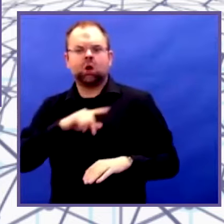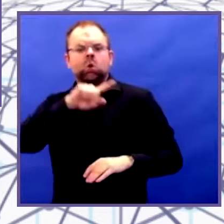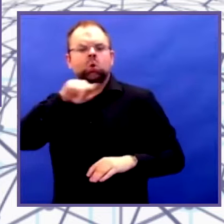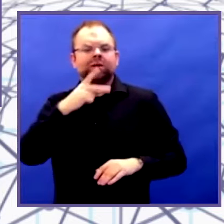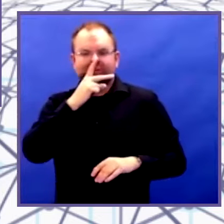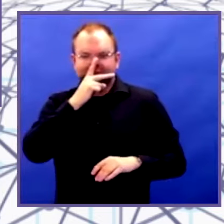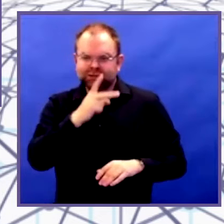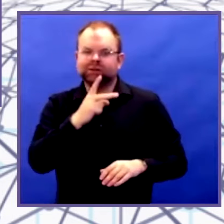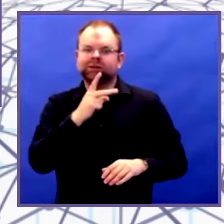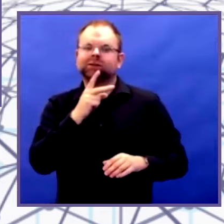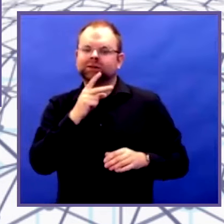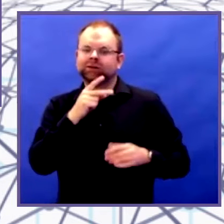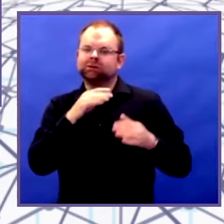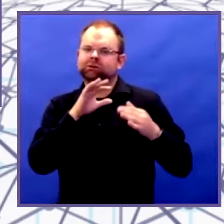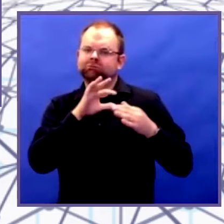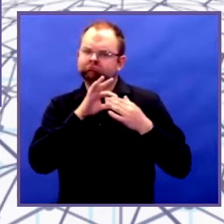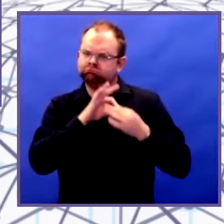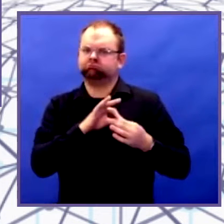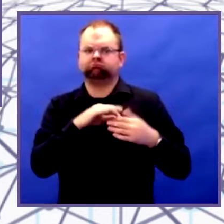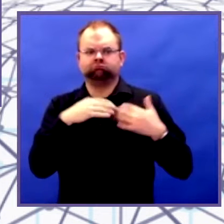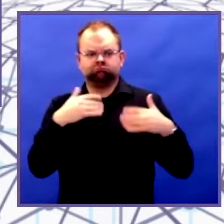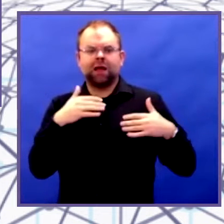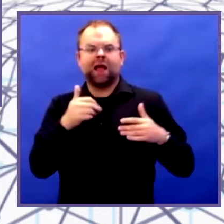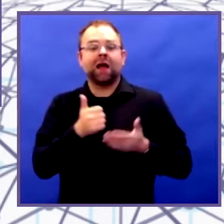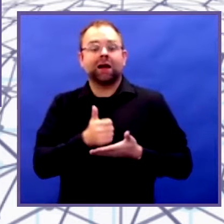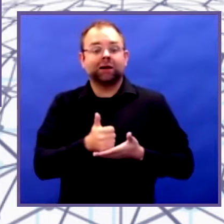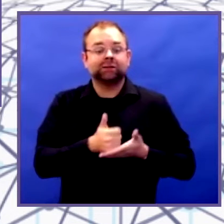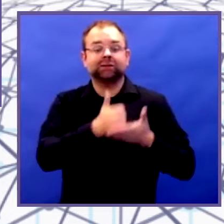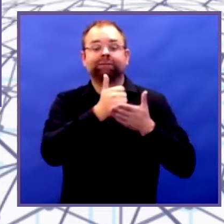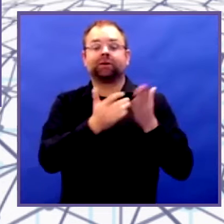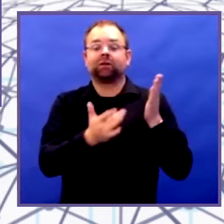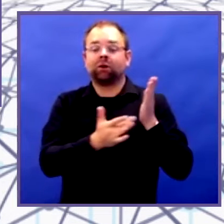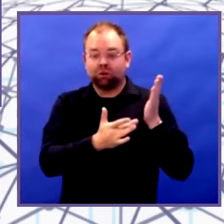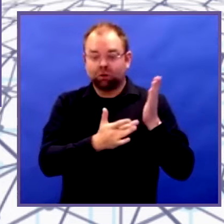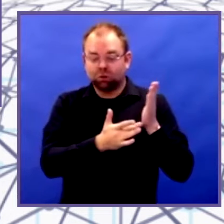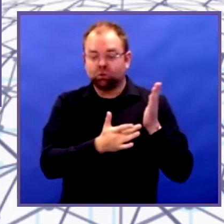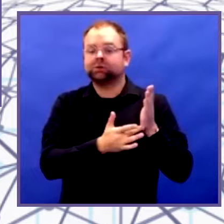We highlight the relevance of assistive technology within the context of achieving the sustainable